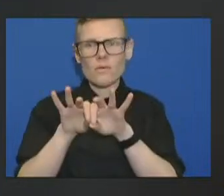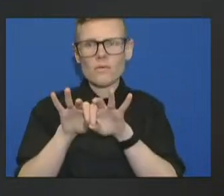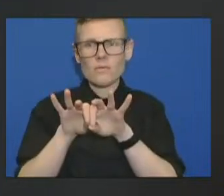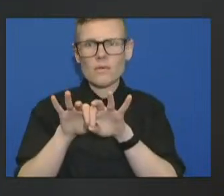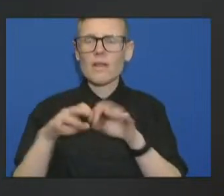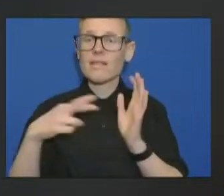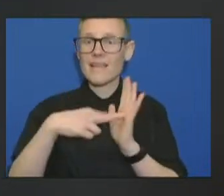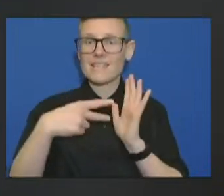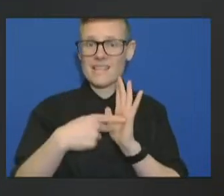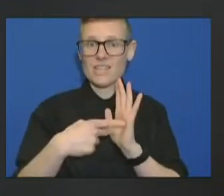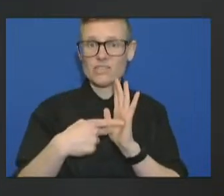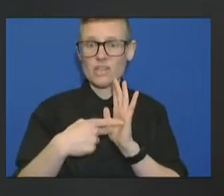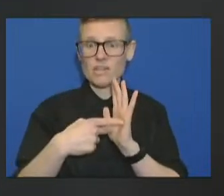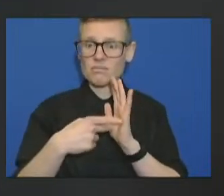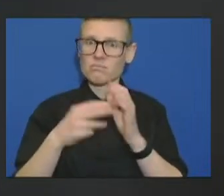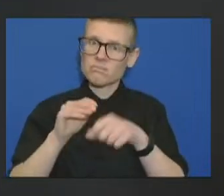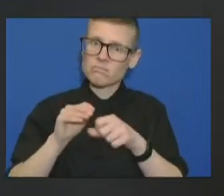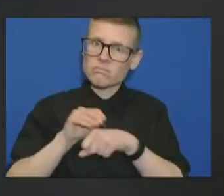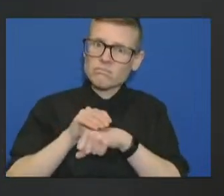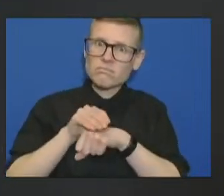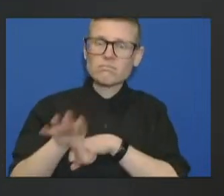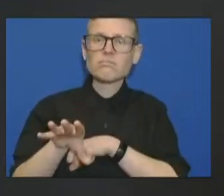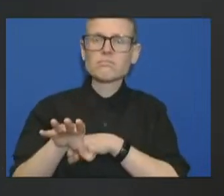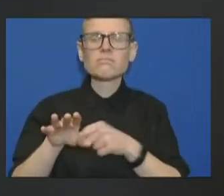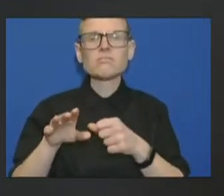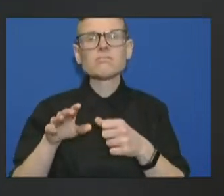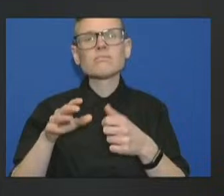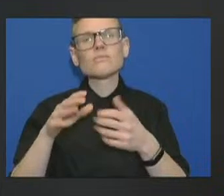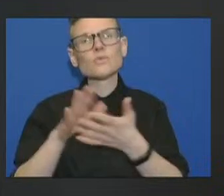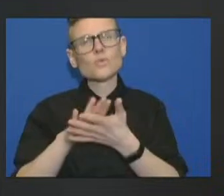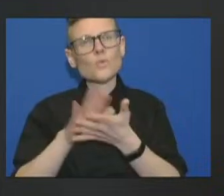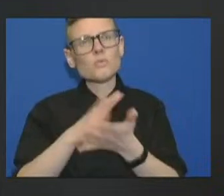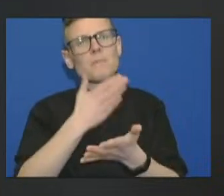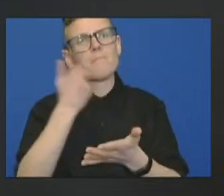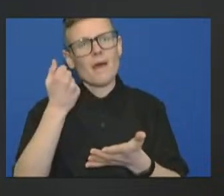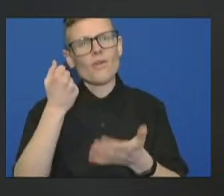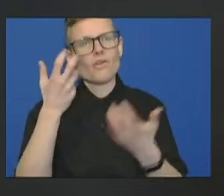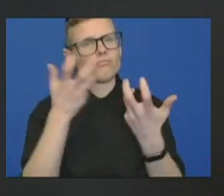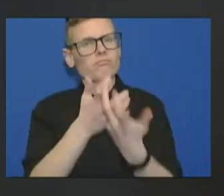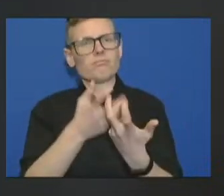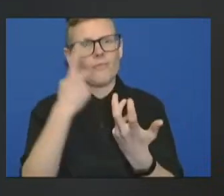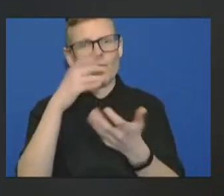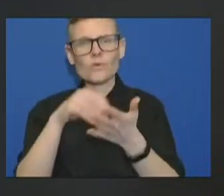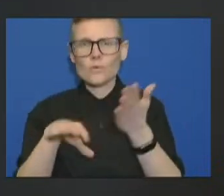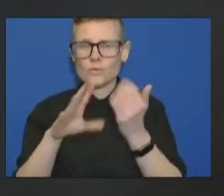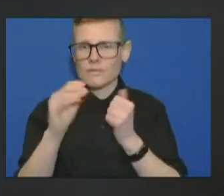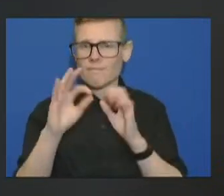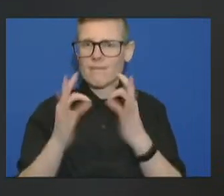because our schools is important, I the intention then